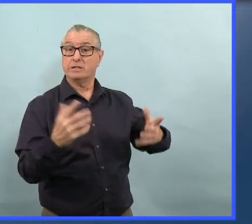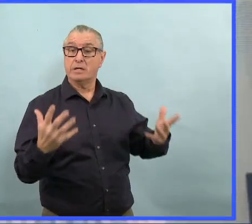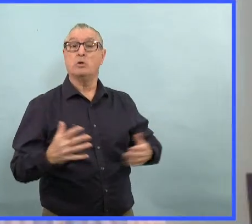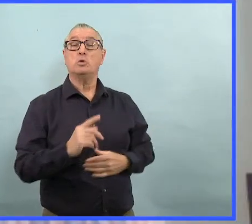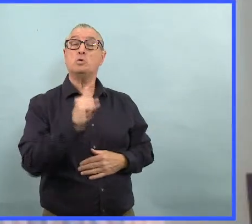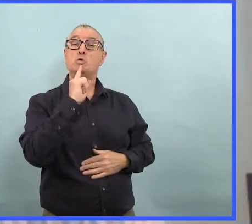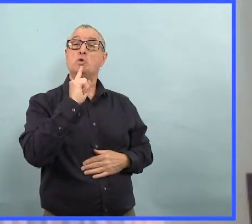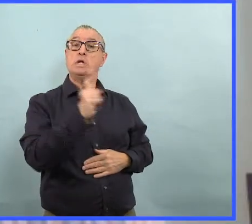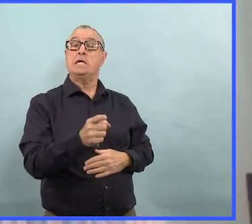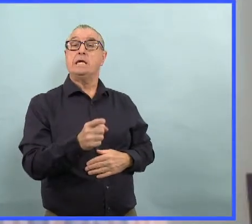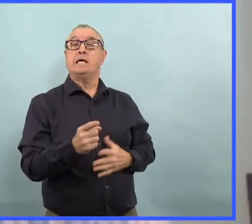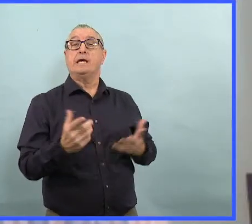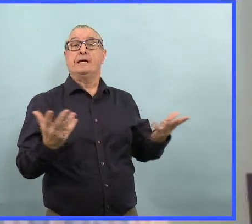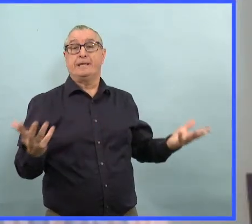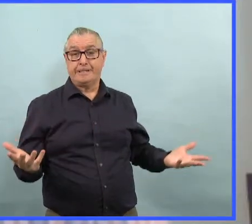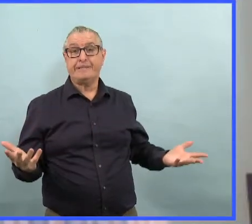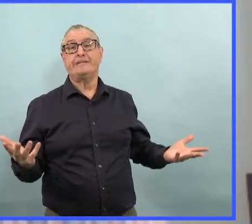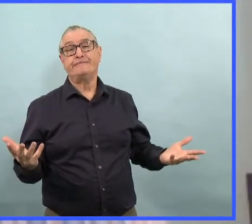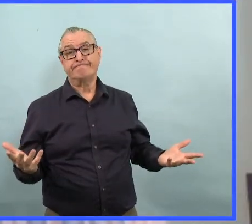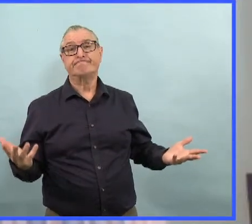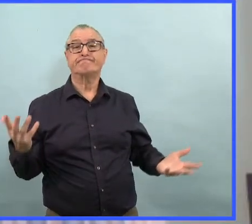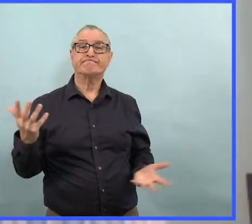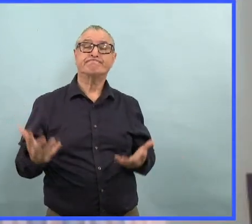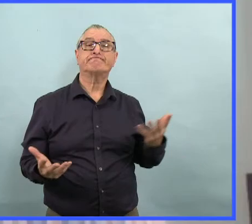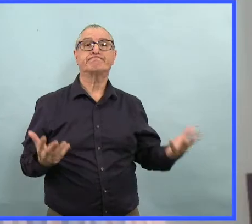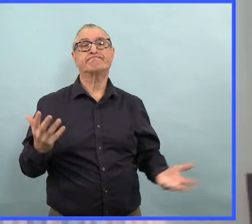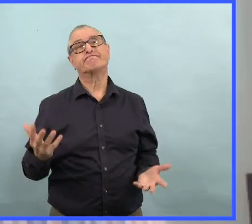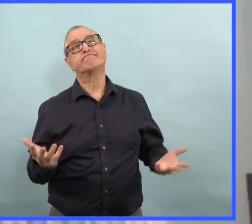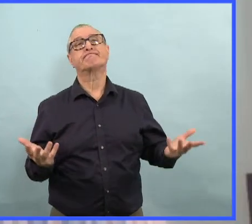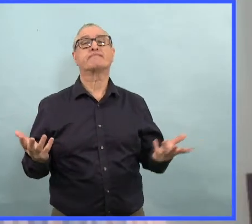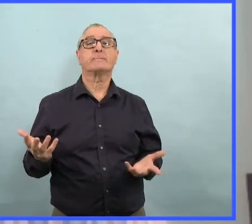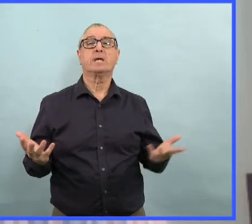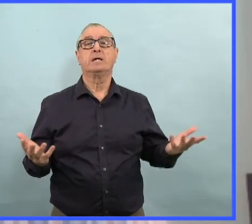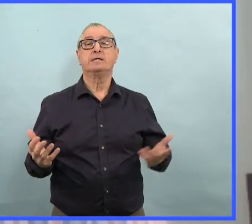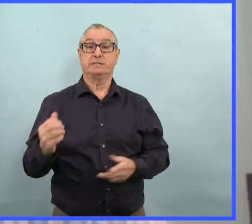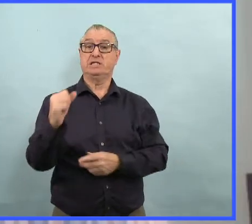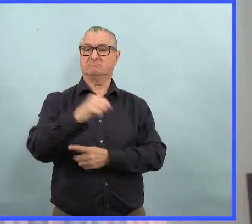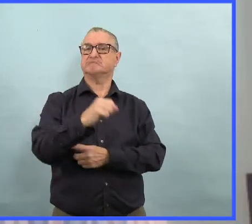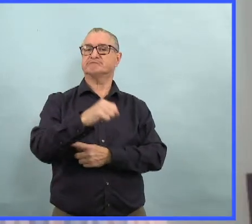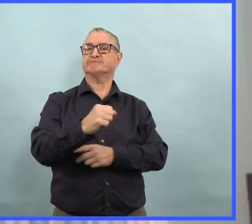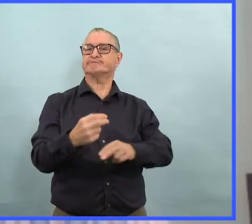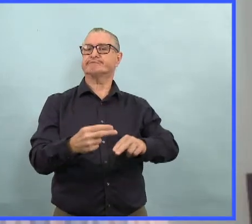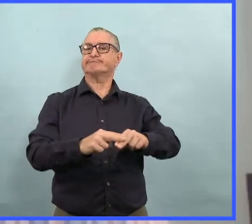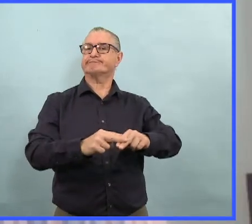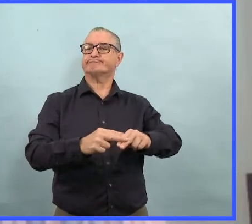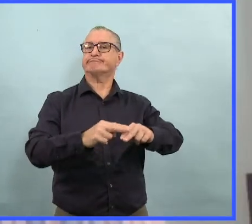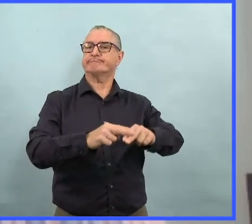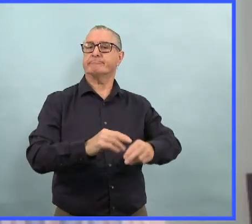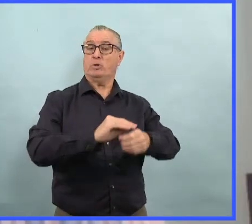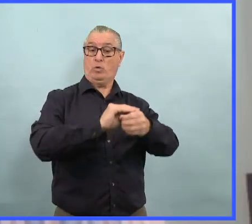so i mean we do know that there's severe outcomes associated with uh with covet 19 so as increasing